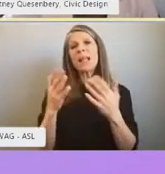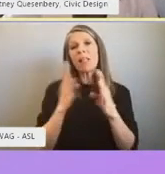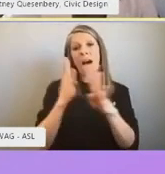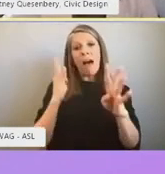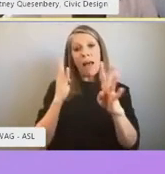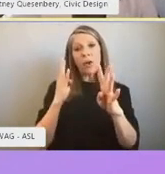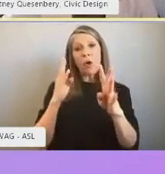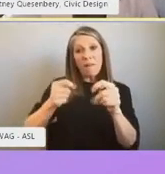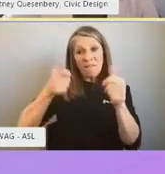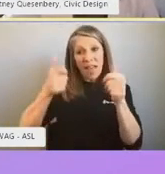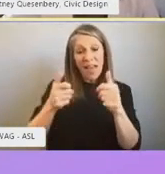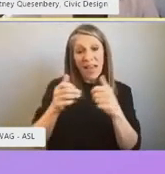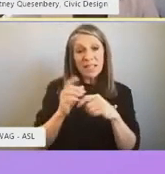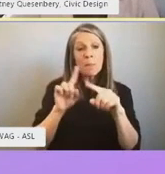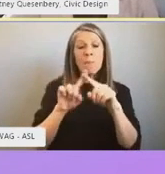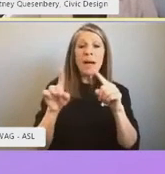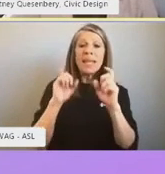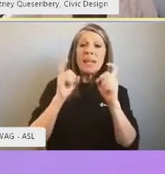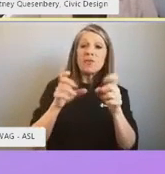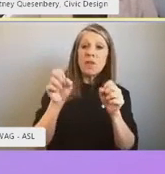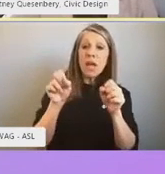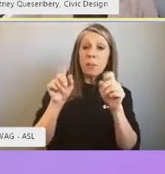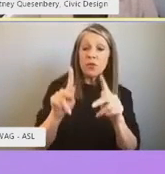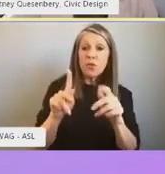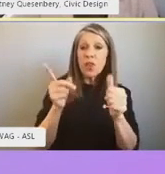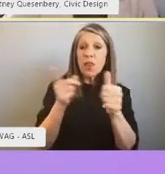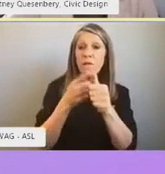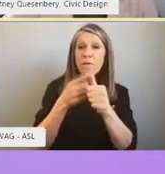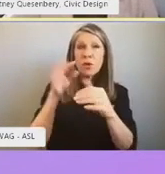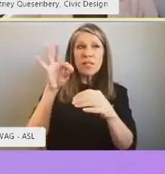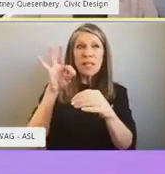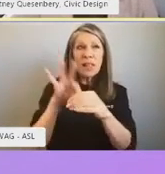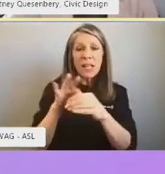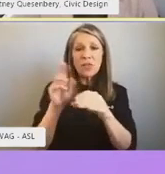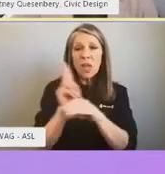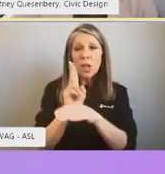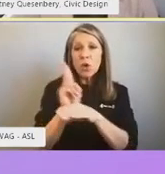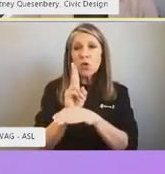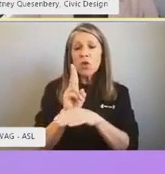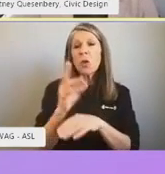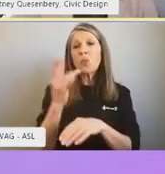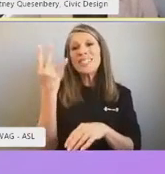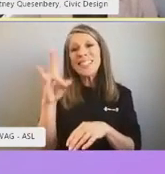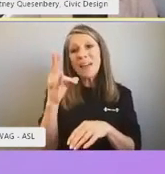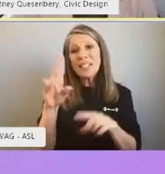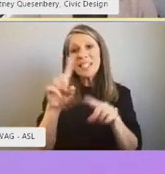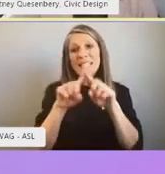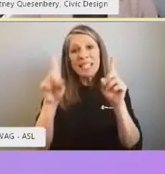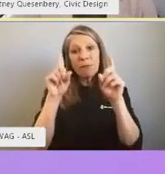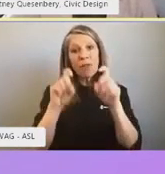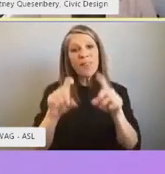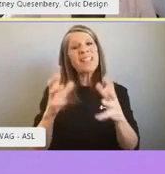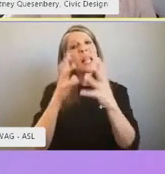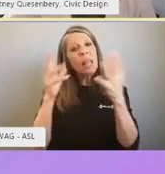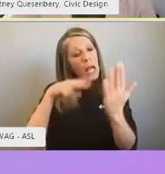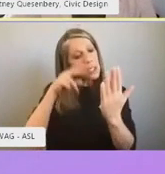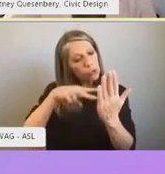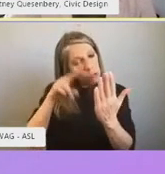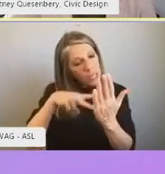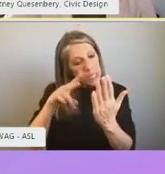get out their phone and mark their choices and speed the line up that way, but also it gives you a chance to go